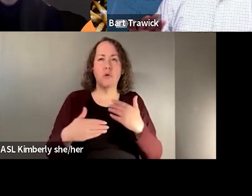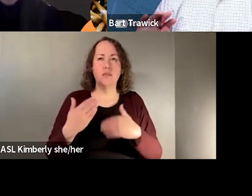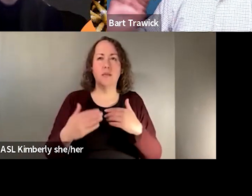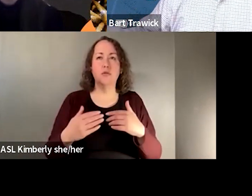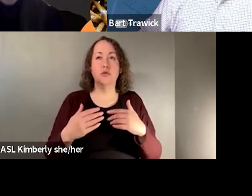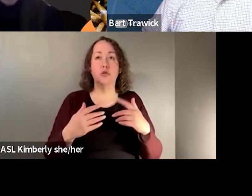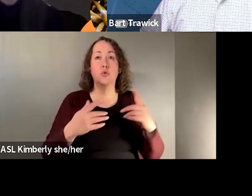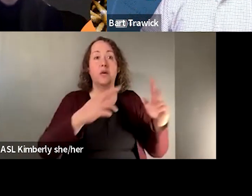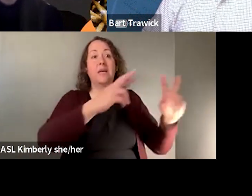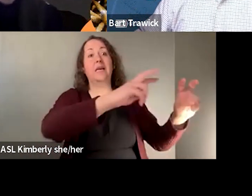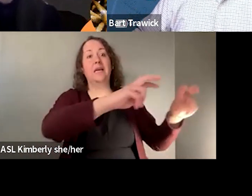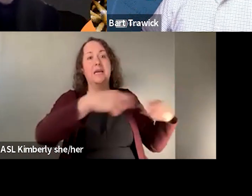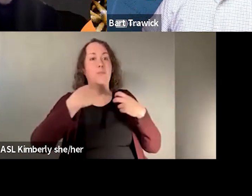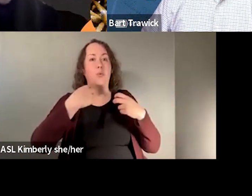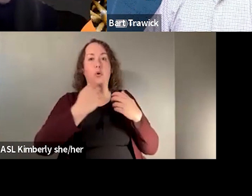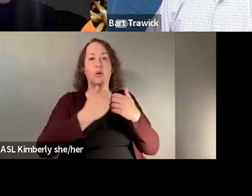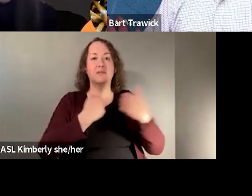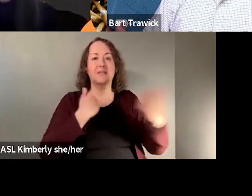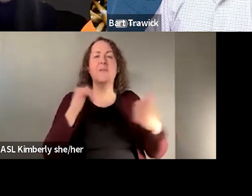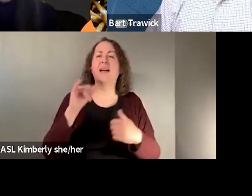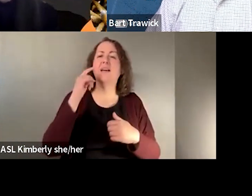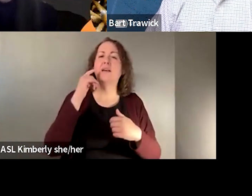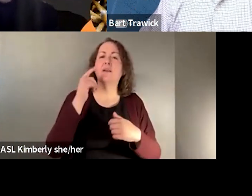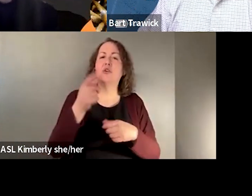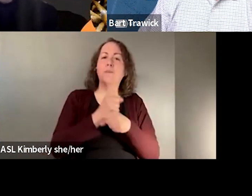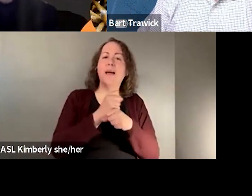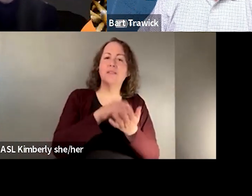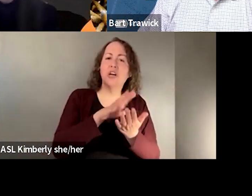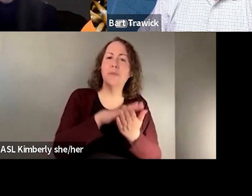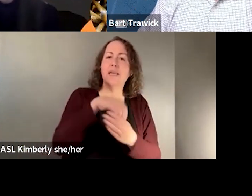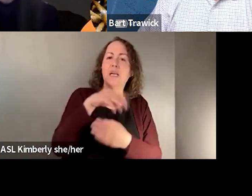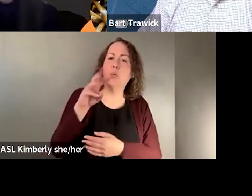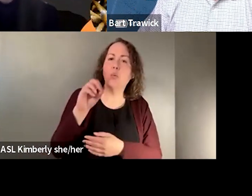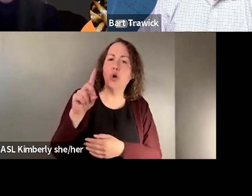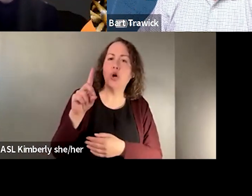that you might have made in Word or somewhere else. You're going to have to just type that into SciENcv.